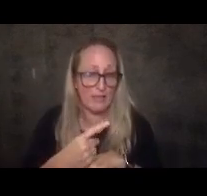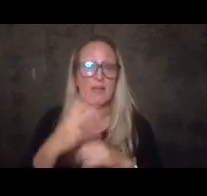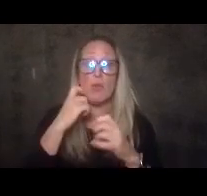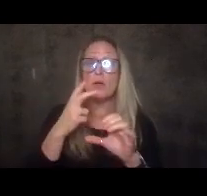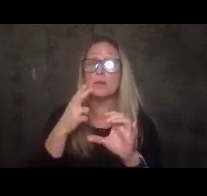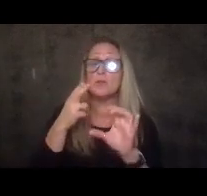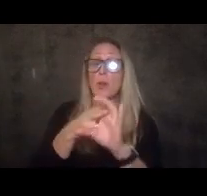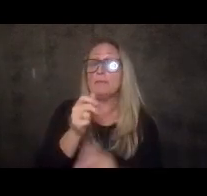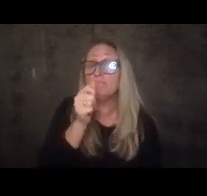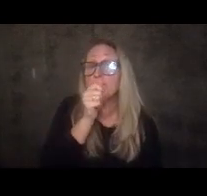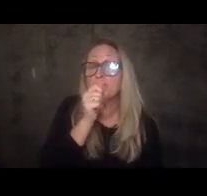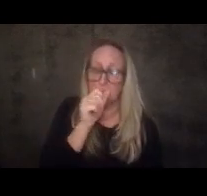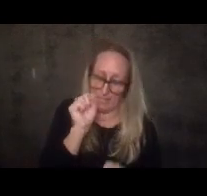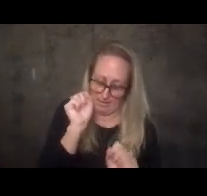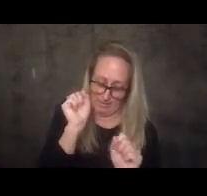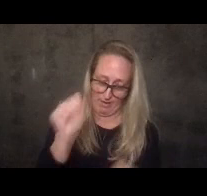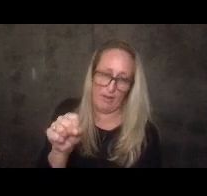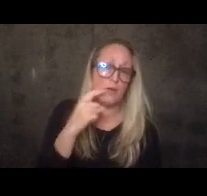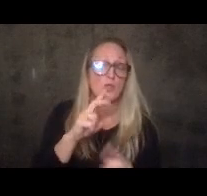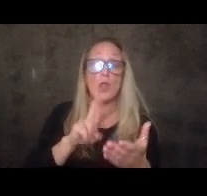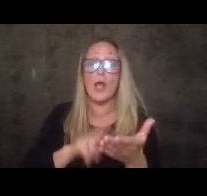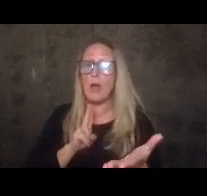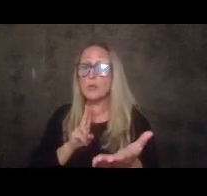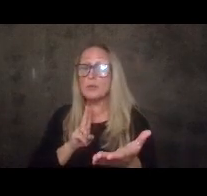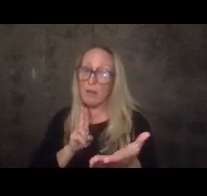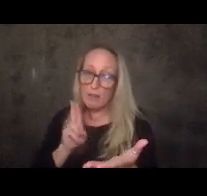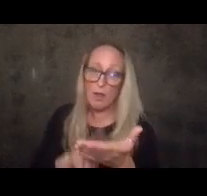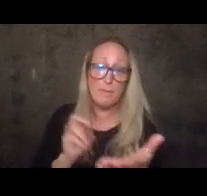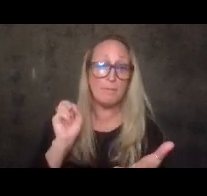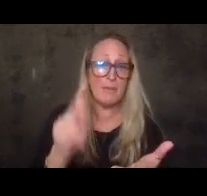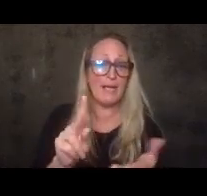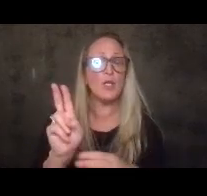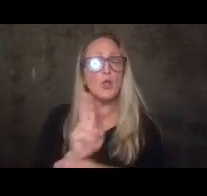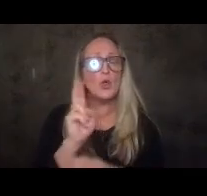to join anonymously, you can you just log out and log back in using the web browser.